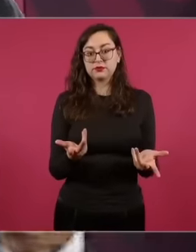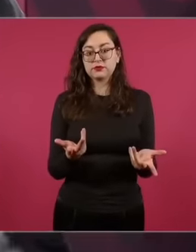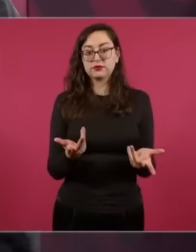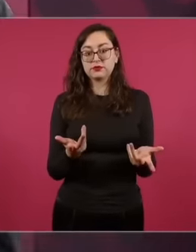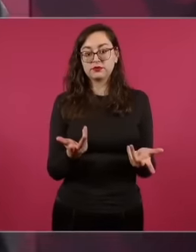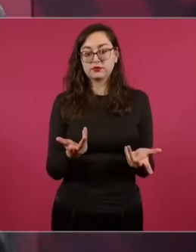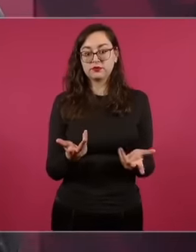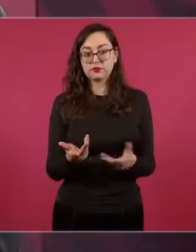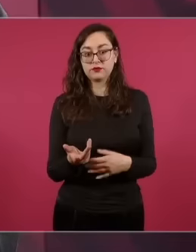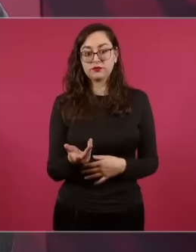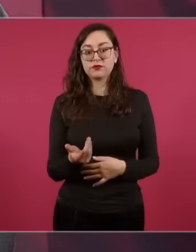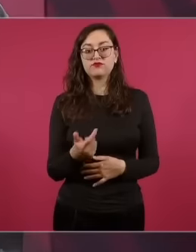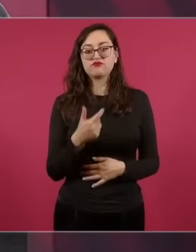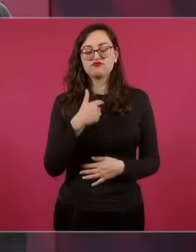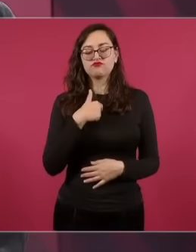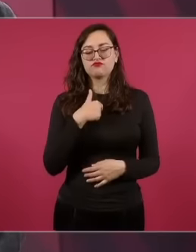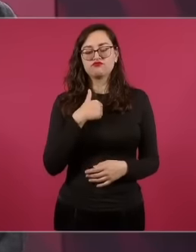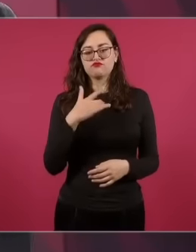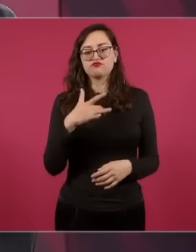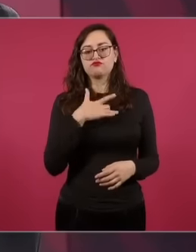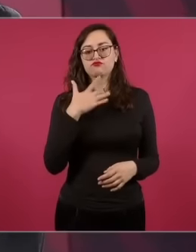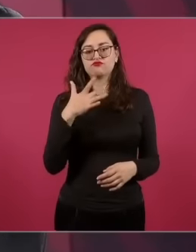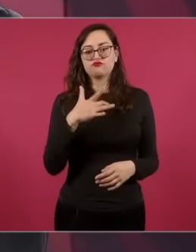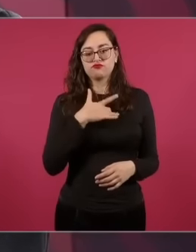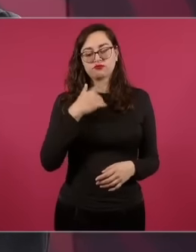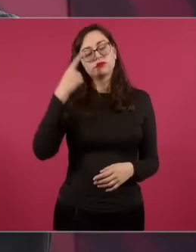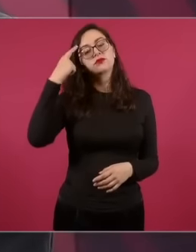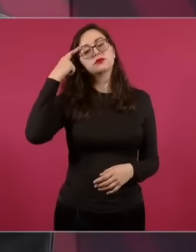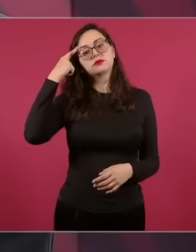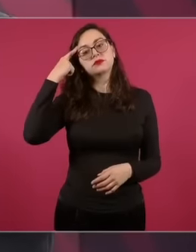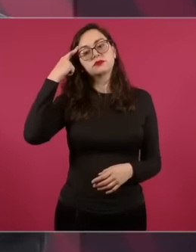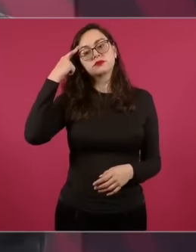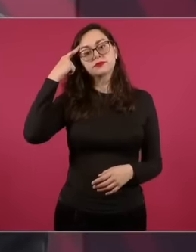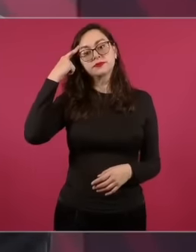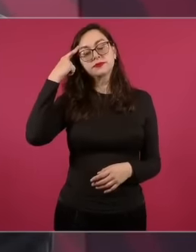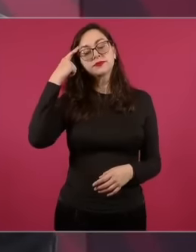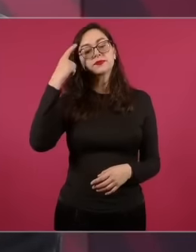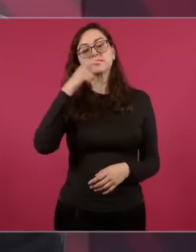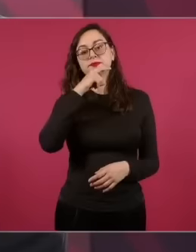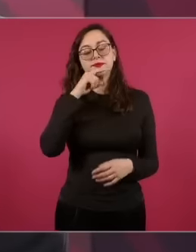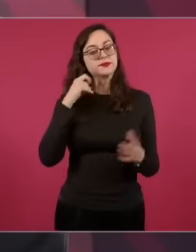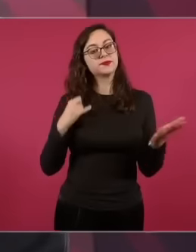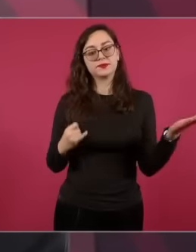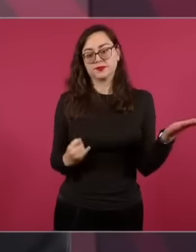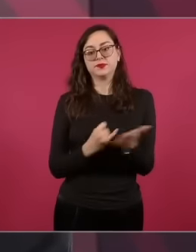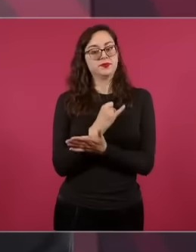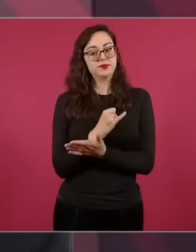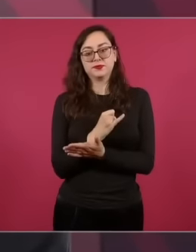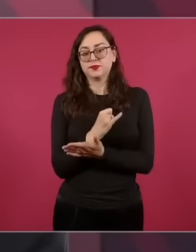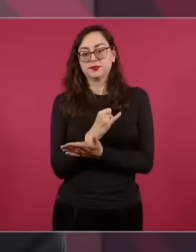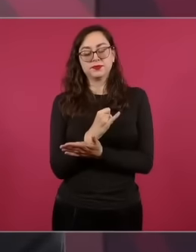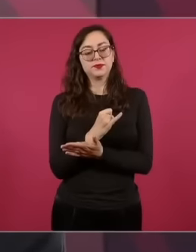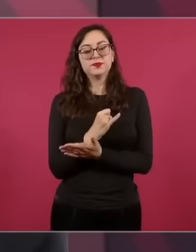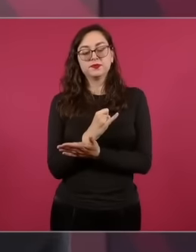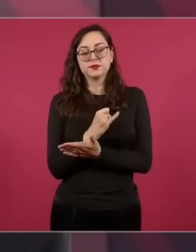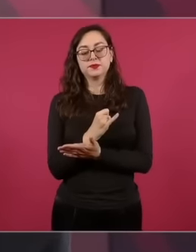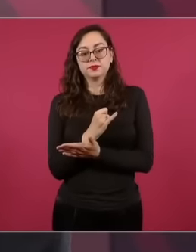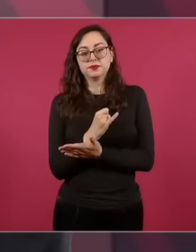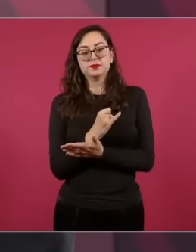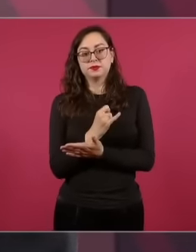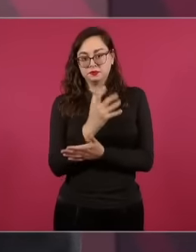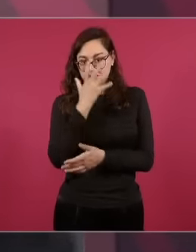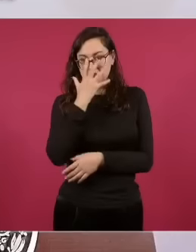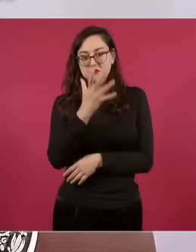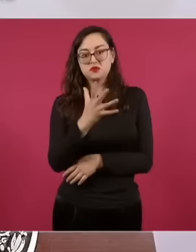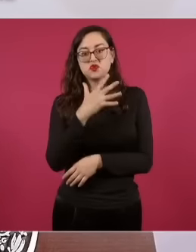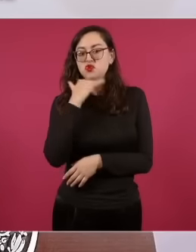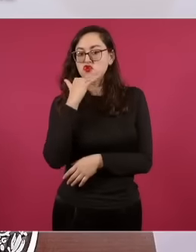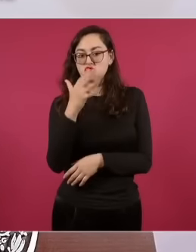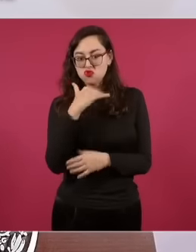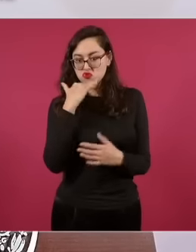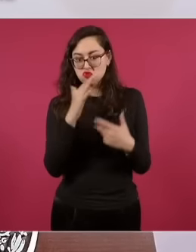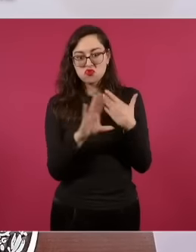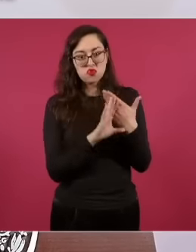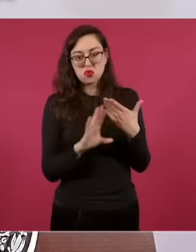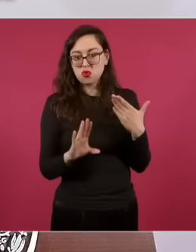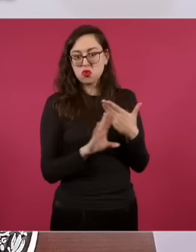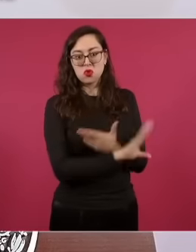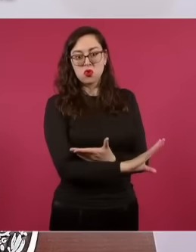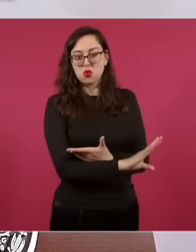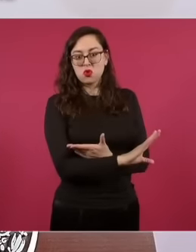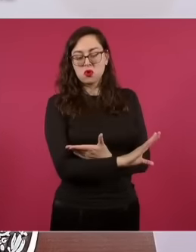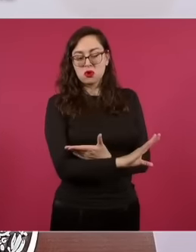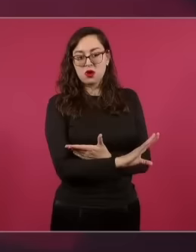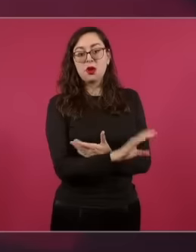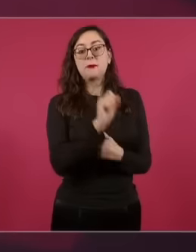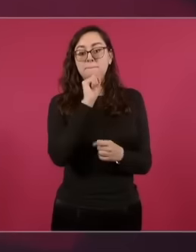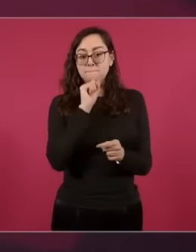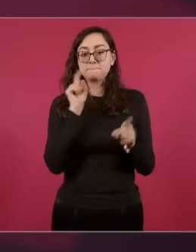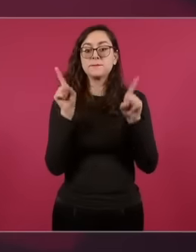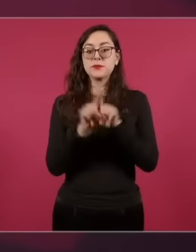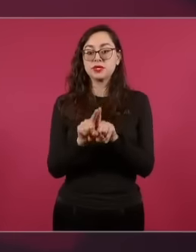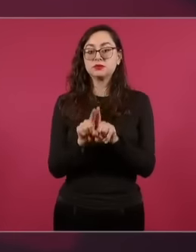I had a firm decision like that of combating corruption that We had to clean the